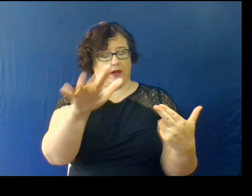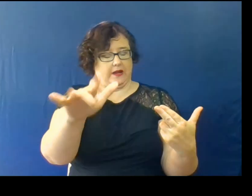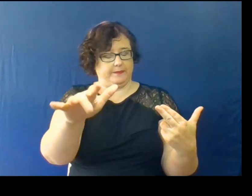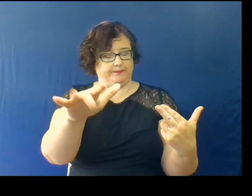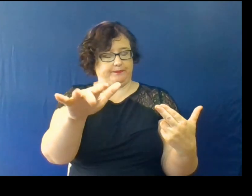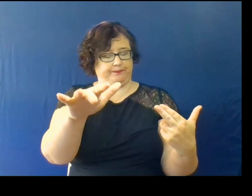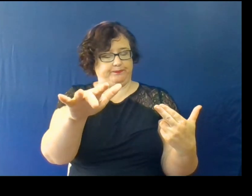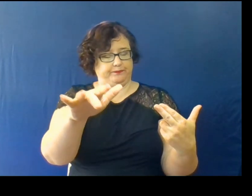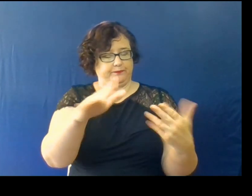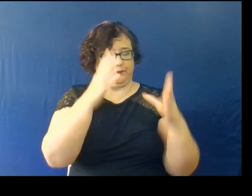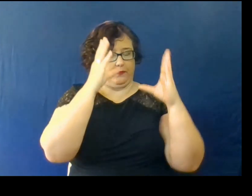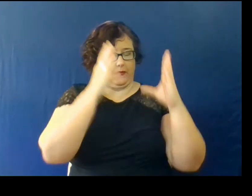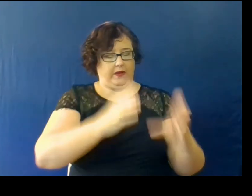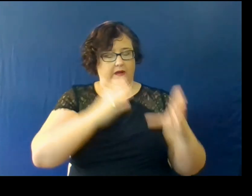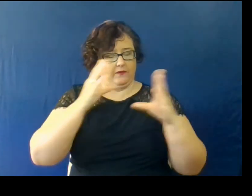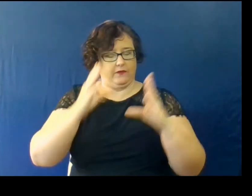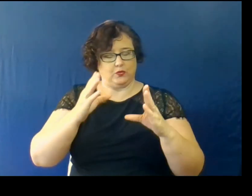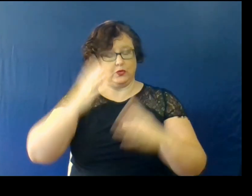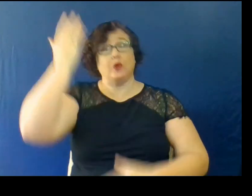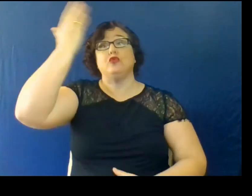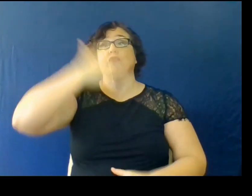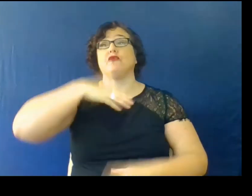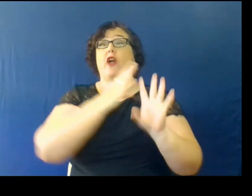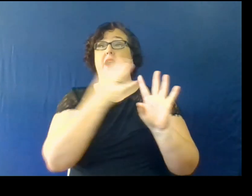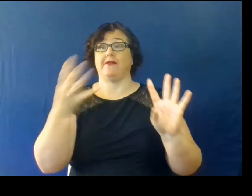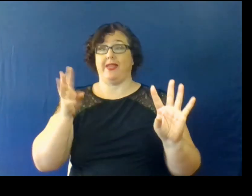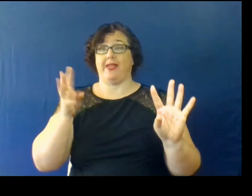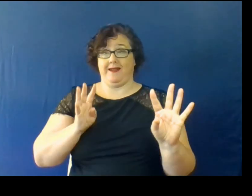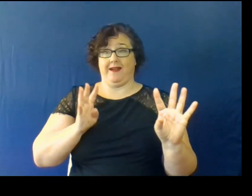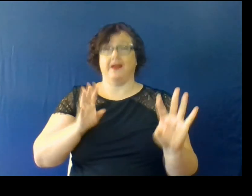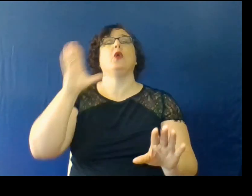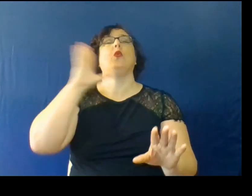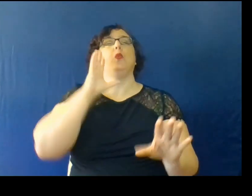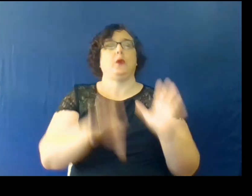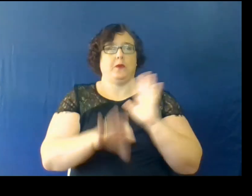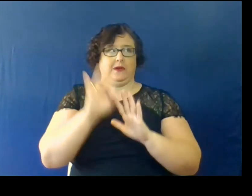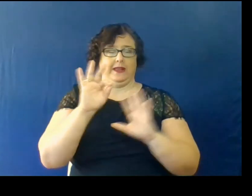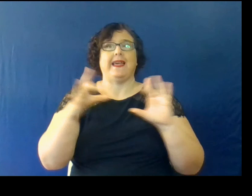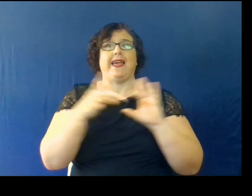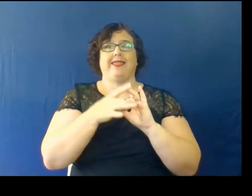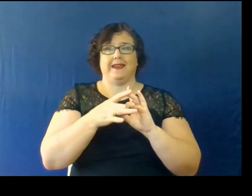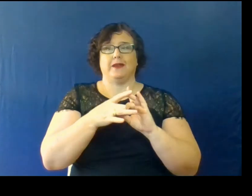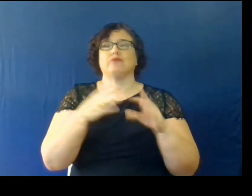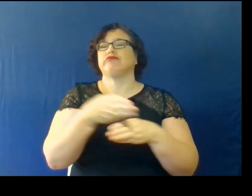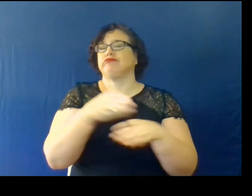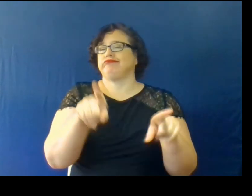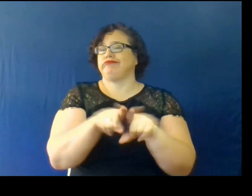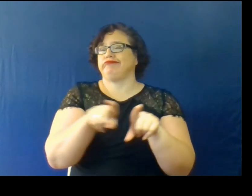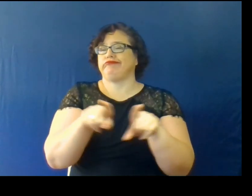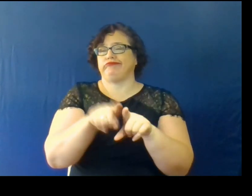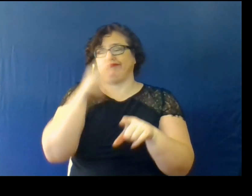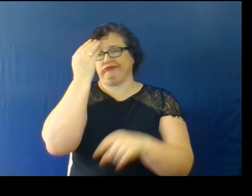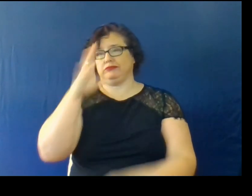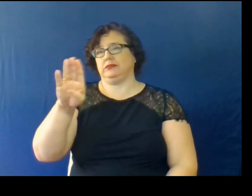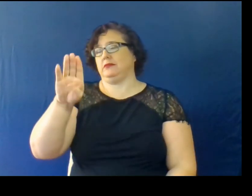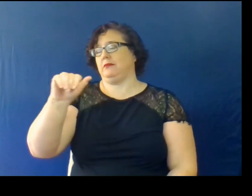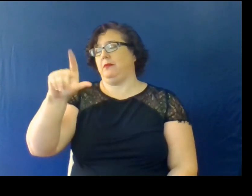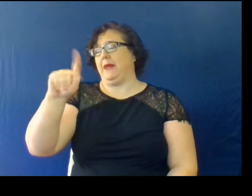individuals going to the front of the line. We will get that link. We'll also share the link to ballot tracks into the Secretary of State's office